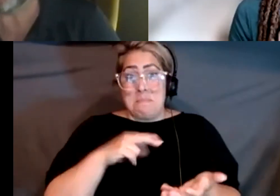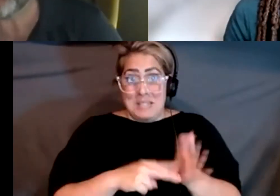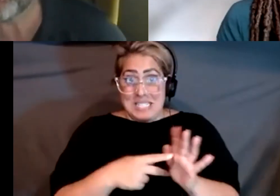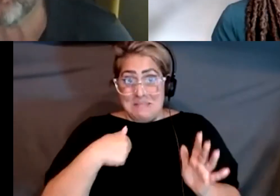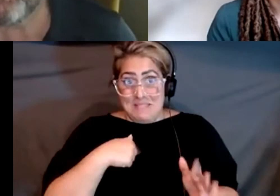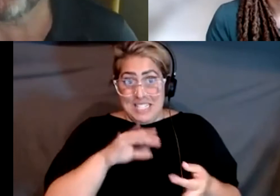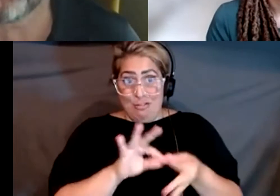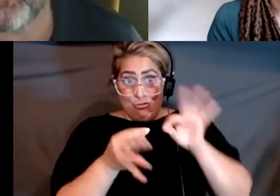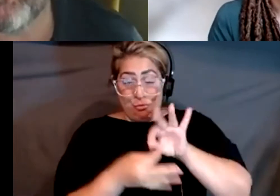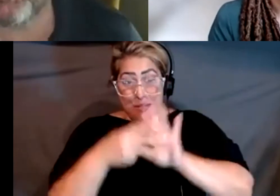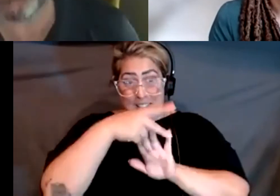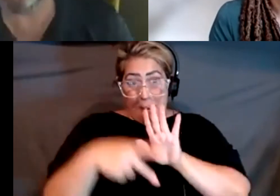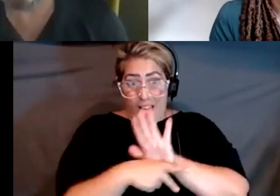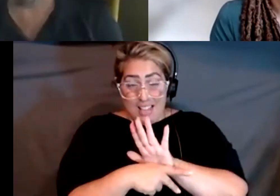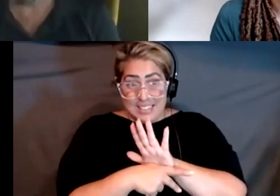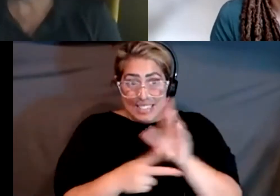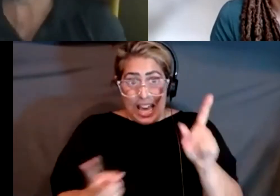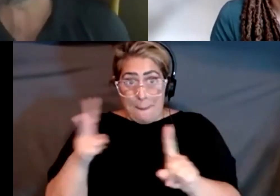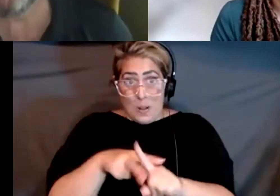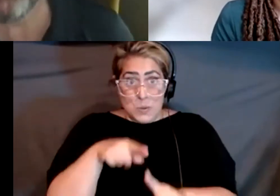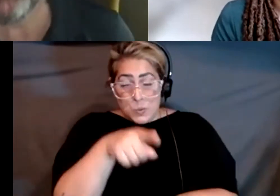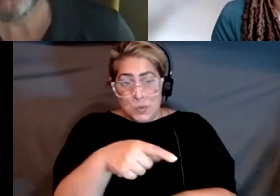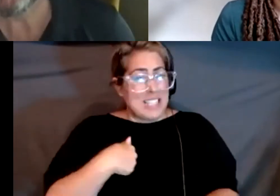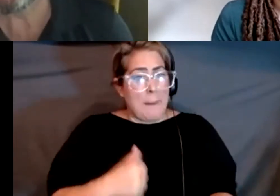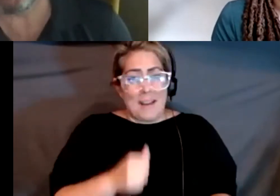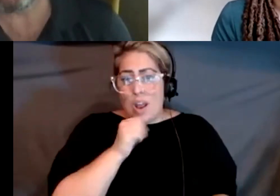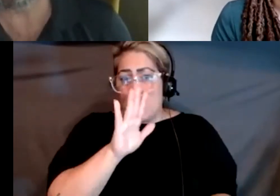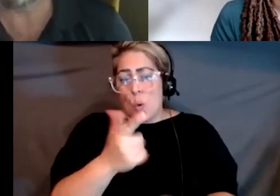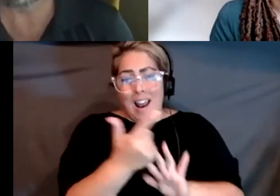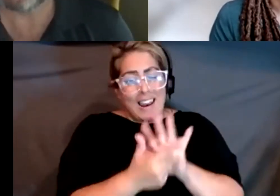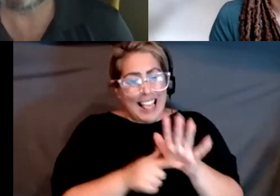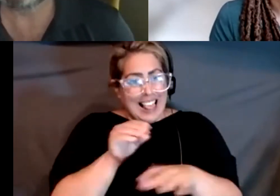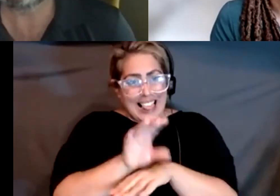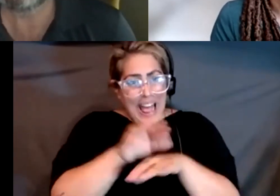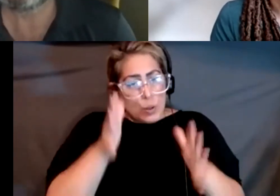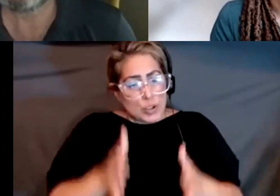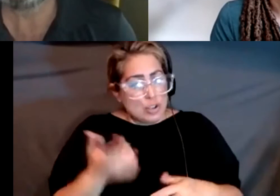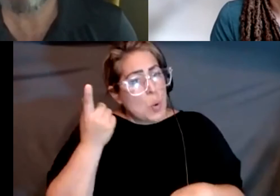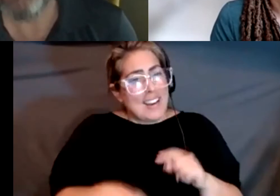And I'm not your legal counsel. So I cannot answer that.